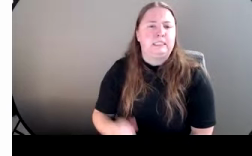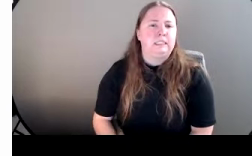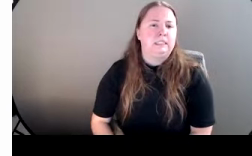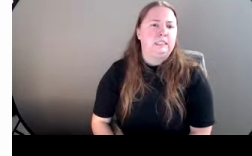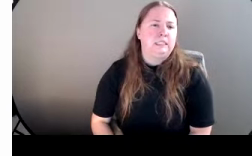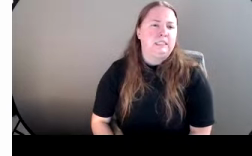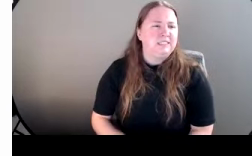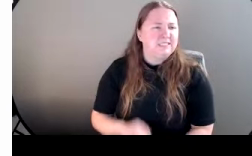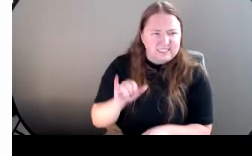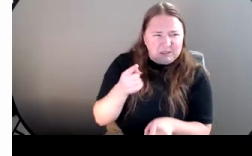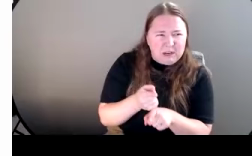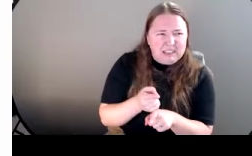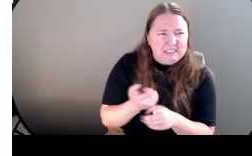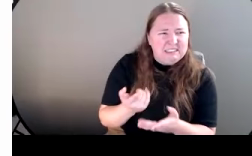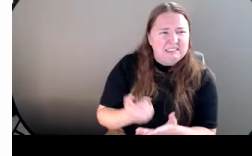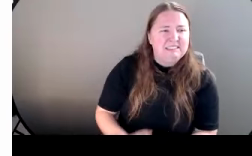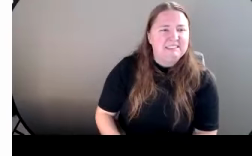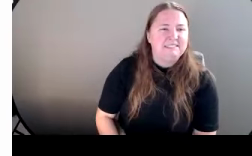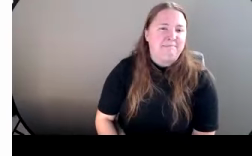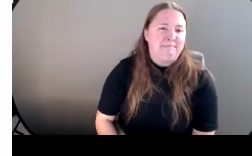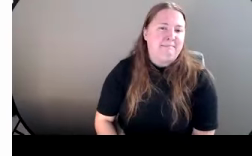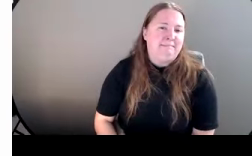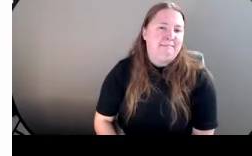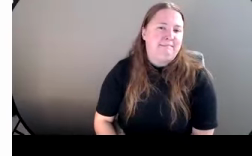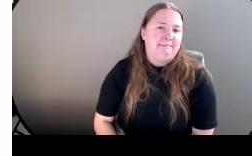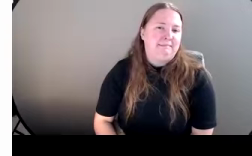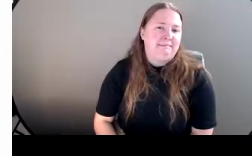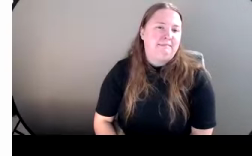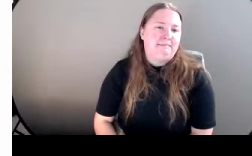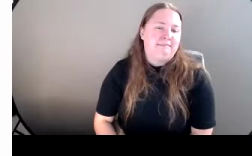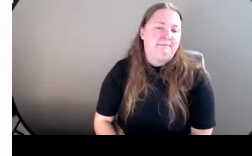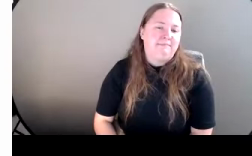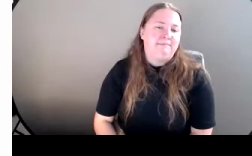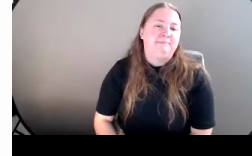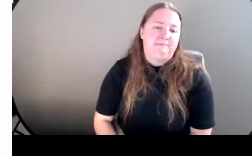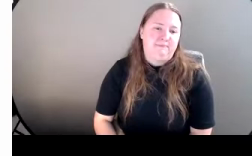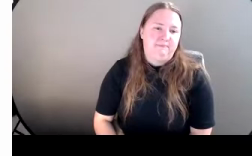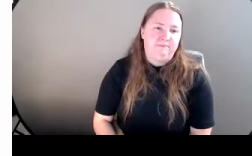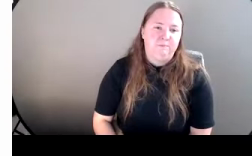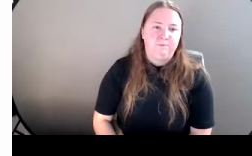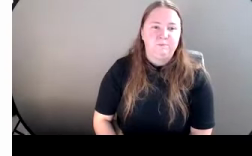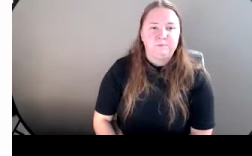is that right? John? Like, while we're here? Yeah.